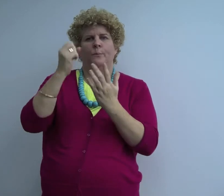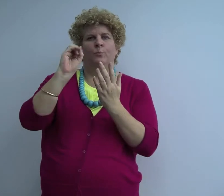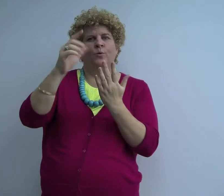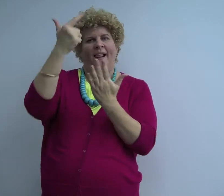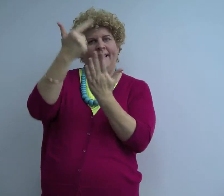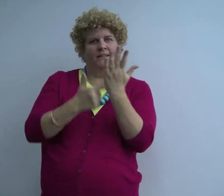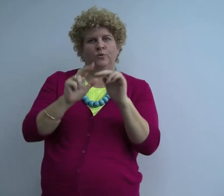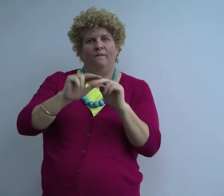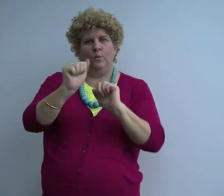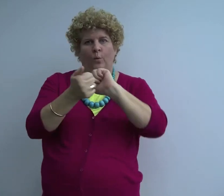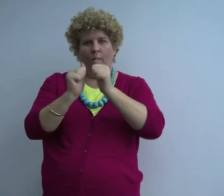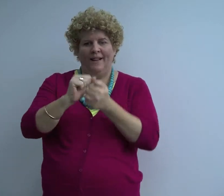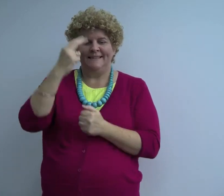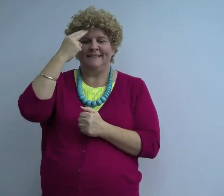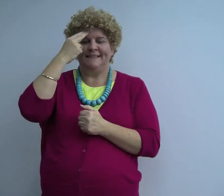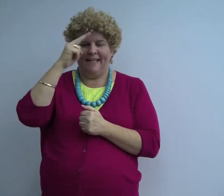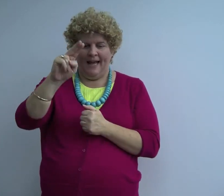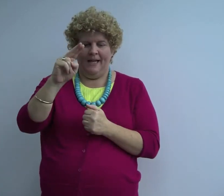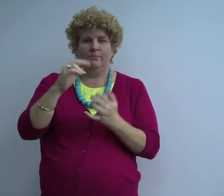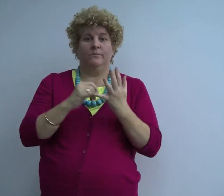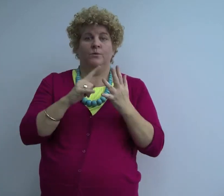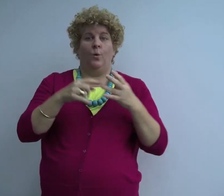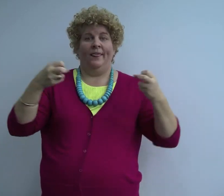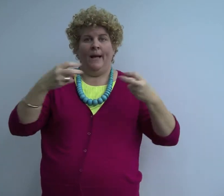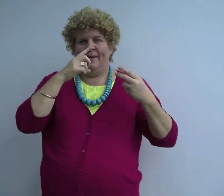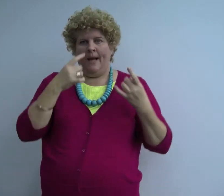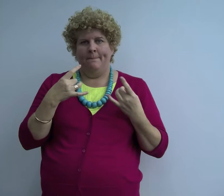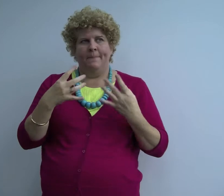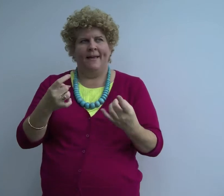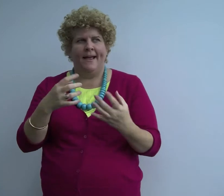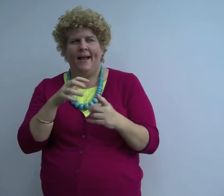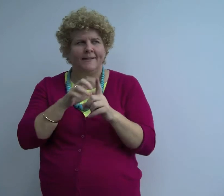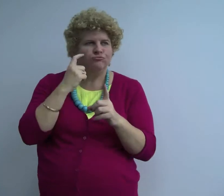it is very important to include a list of your colleagues' names, so that the captioners can prepare